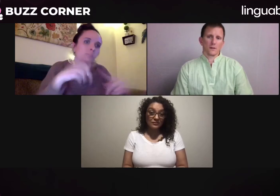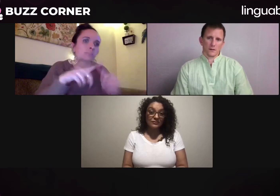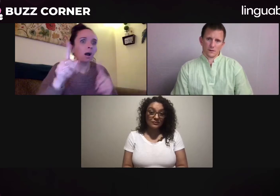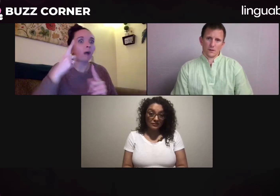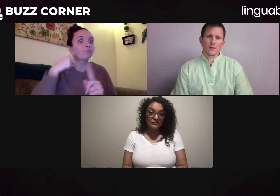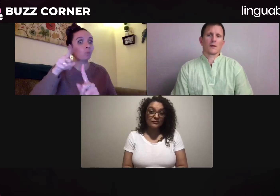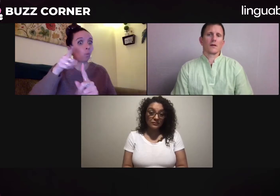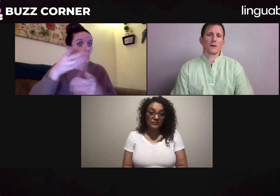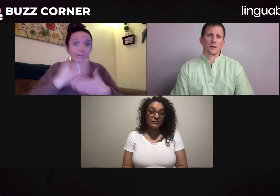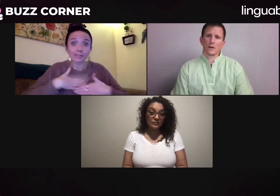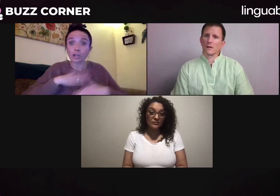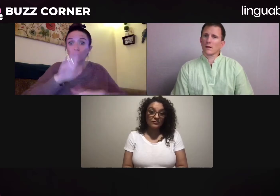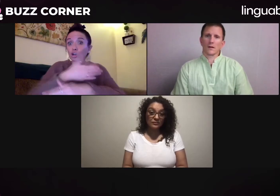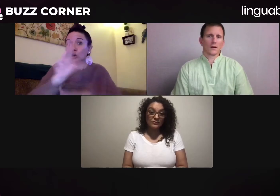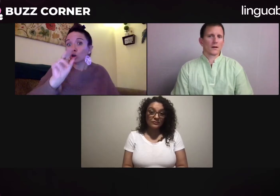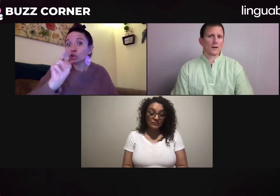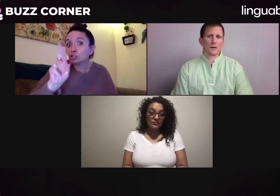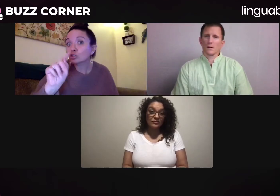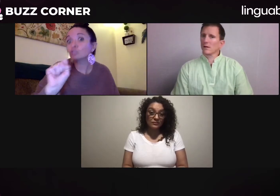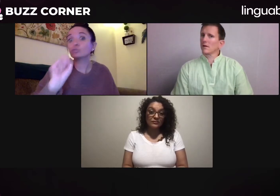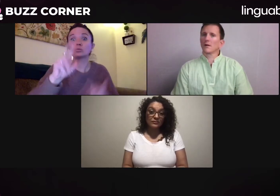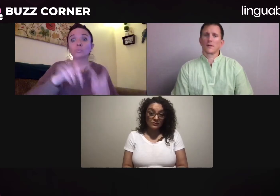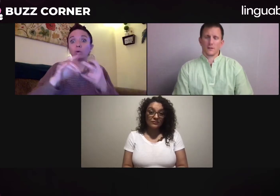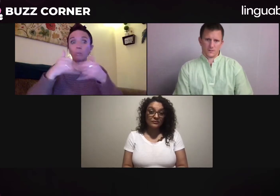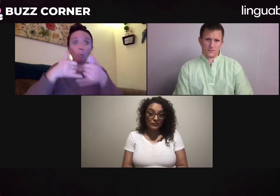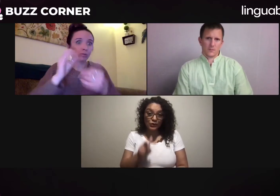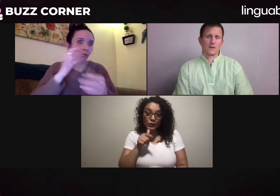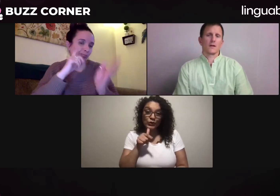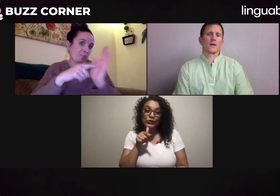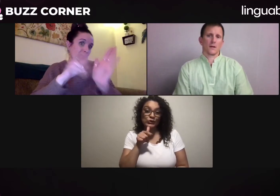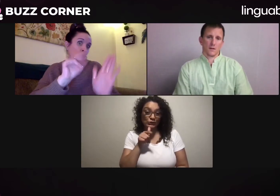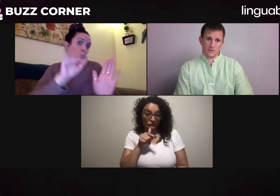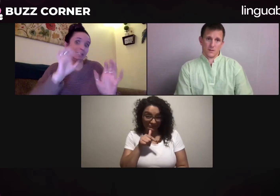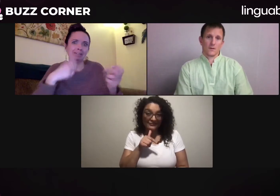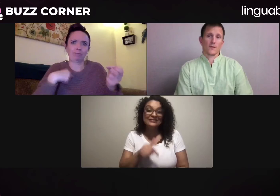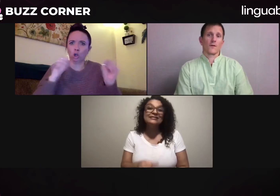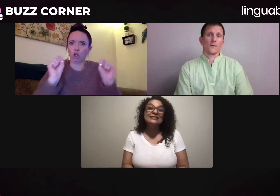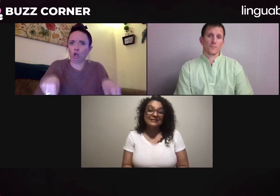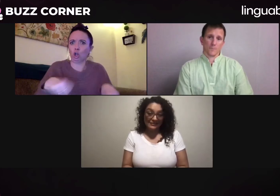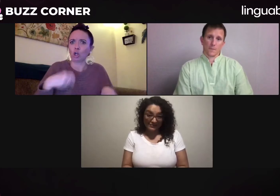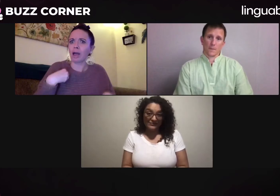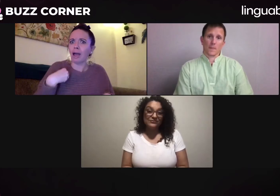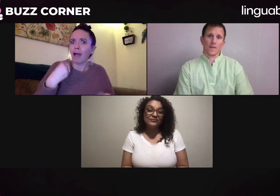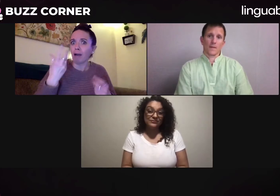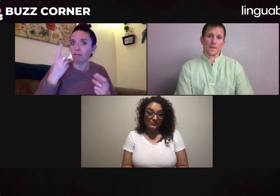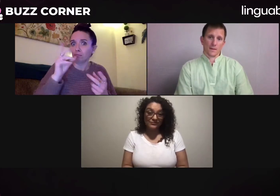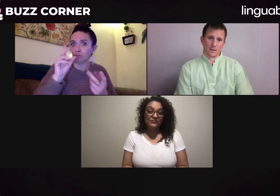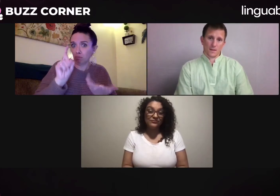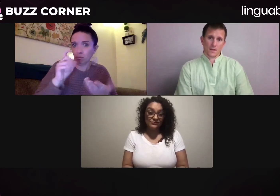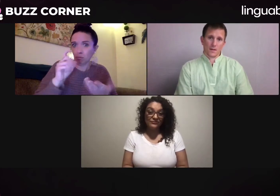and that's not really possible. But for something that is a very well-planned event